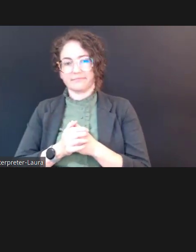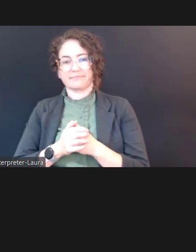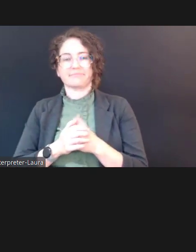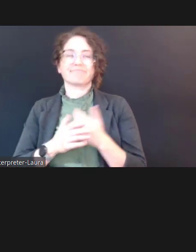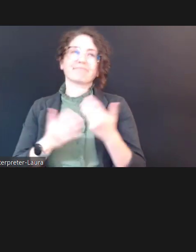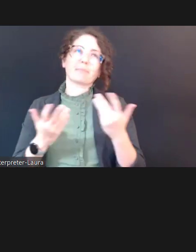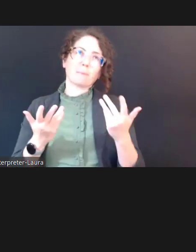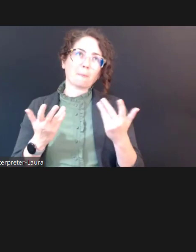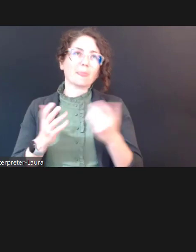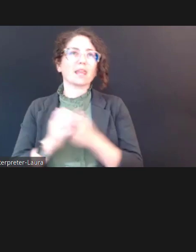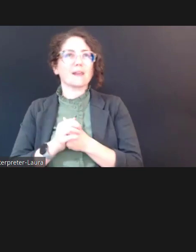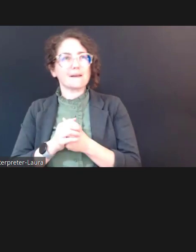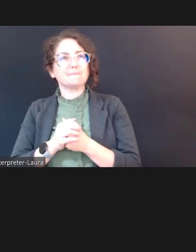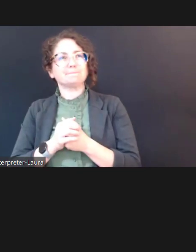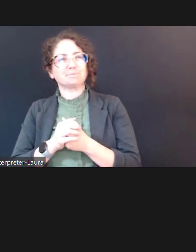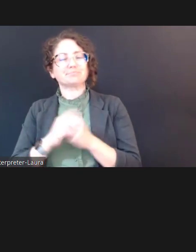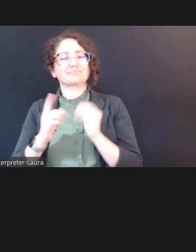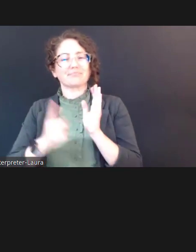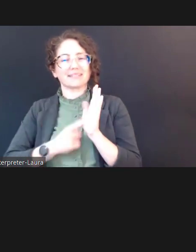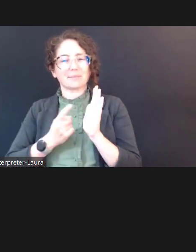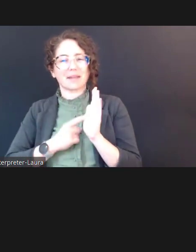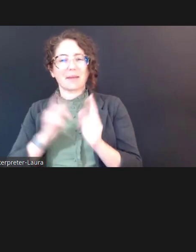Foust: Just sometimes people kilometer say, why is some